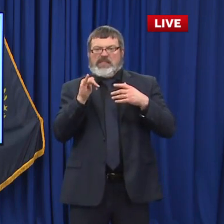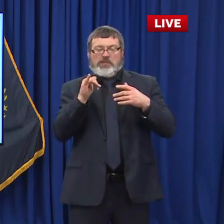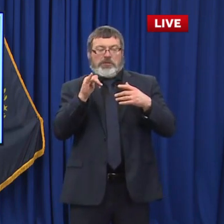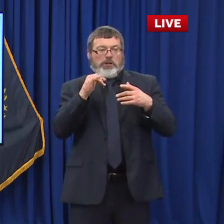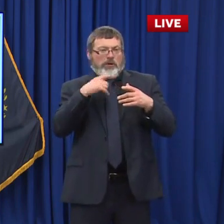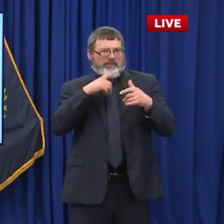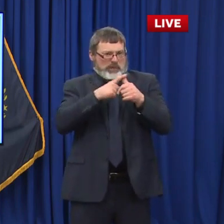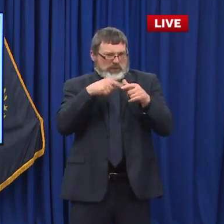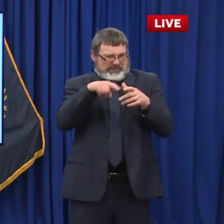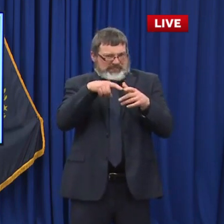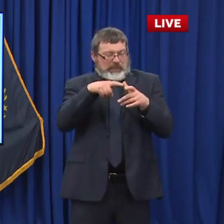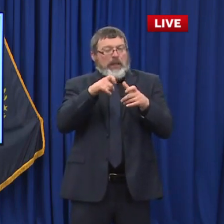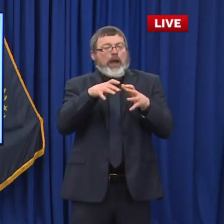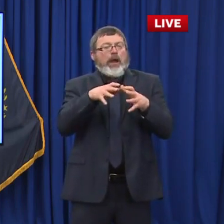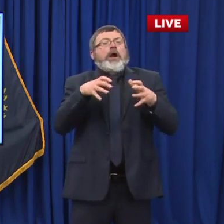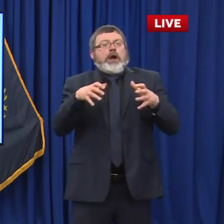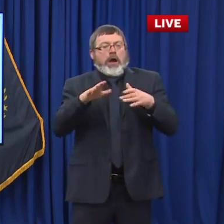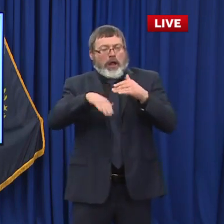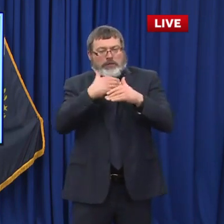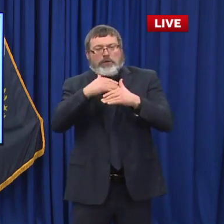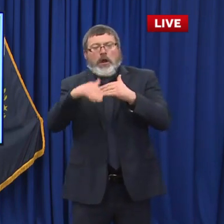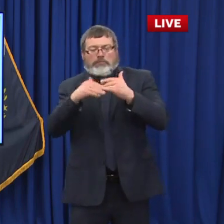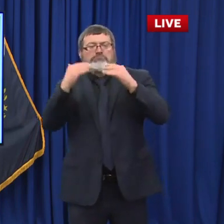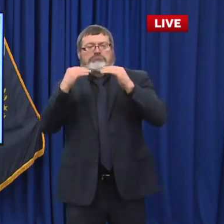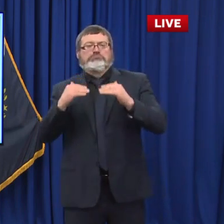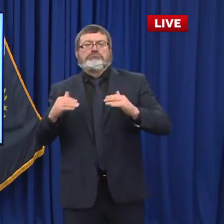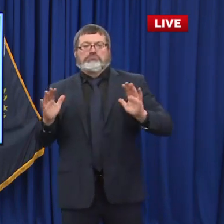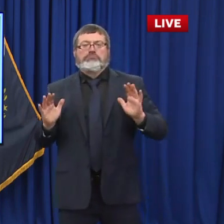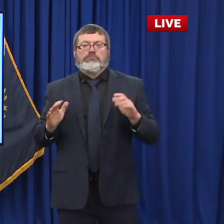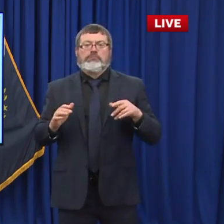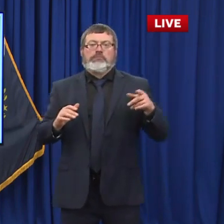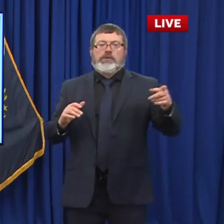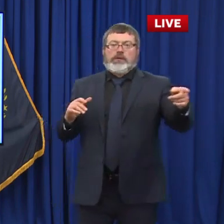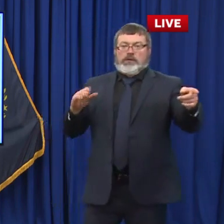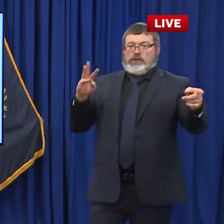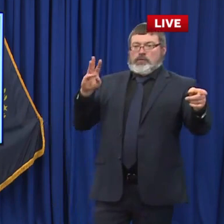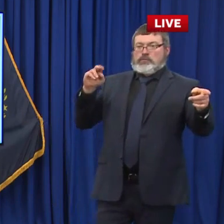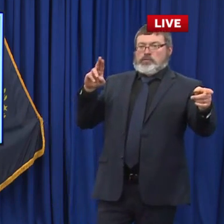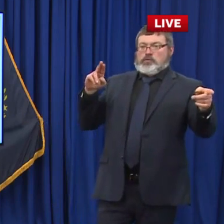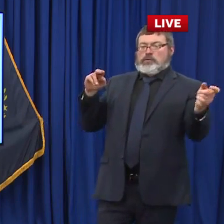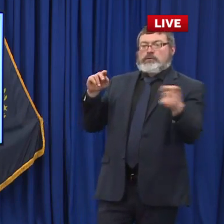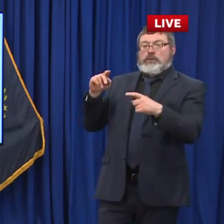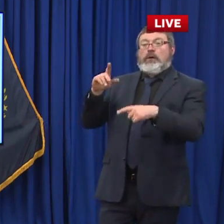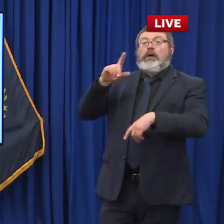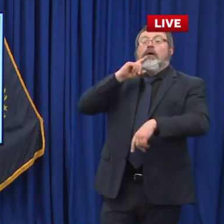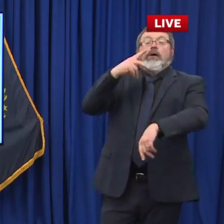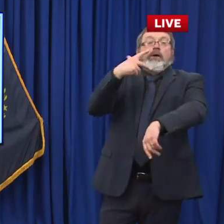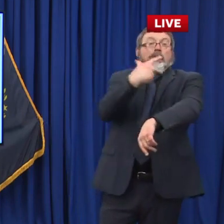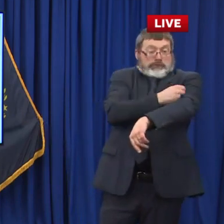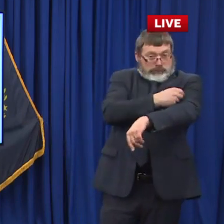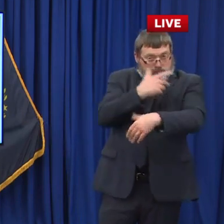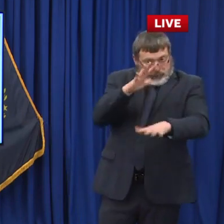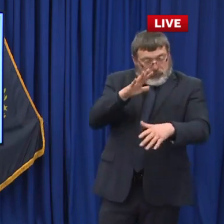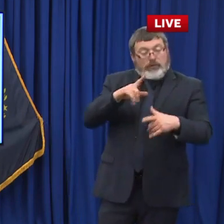THAT INCLUDES THE ED, THE EMERGENCY DEPARTMENT, AND WORK THEIR WAY OUT FROM THAT.